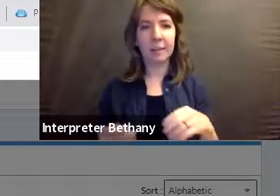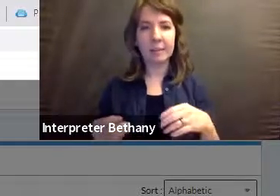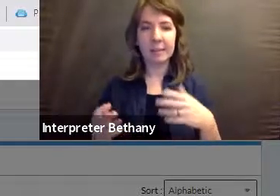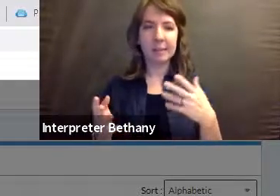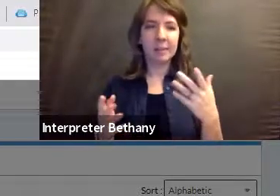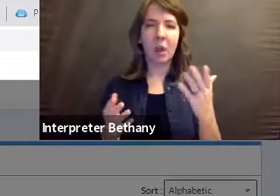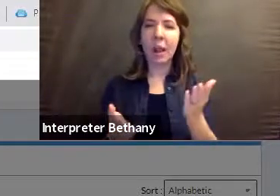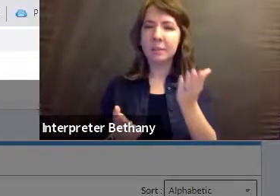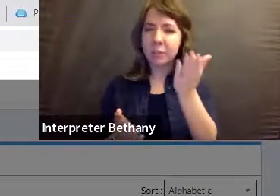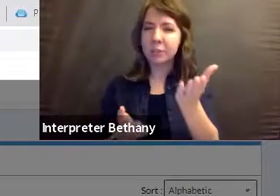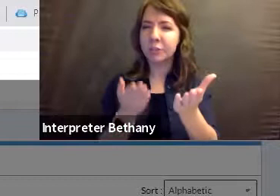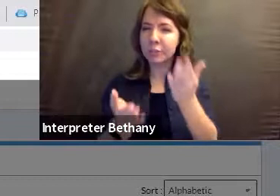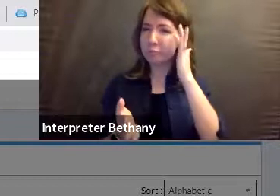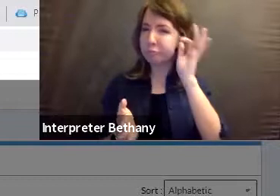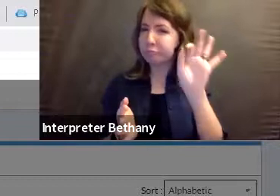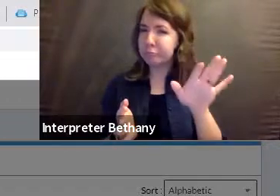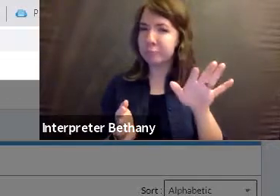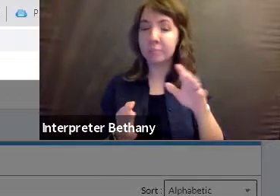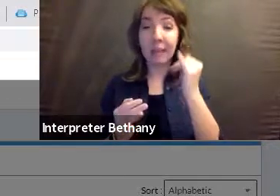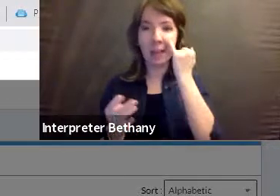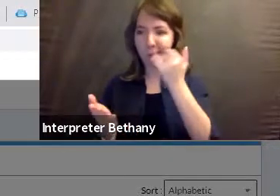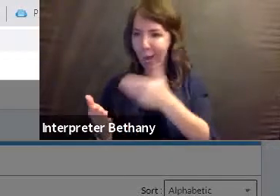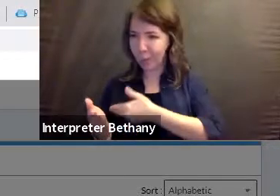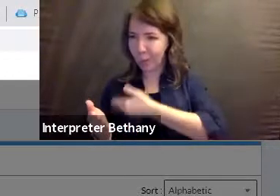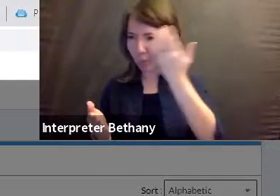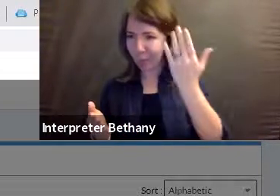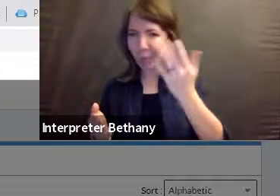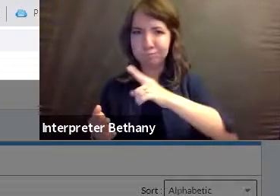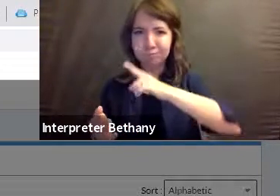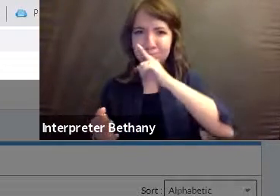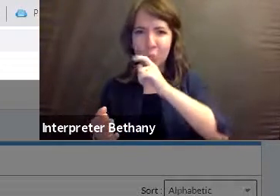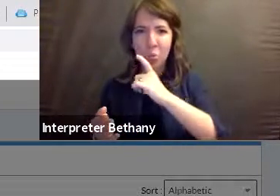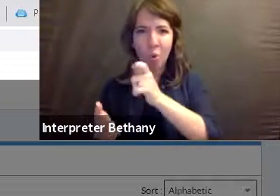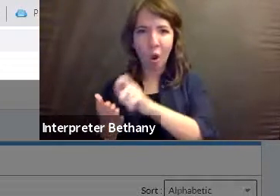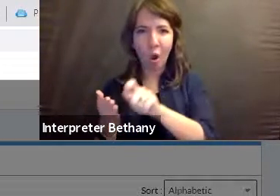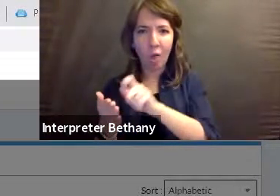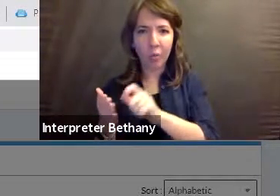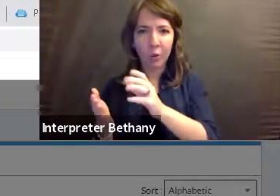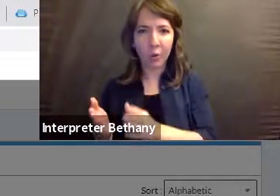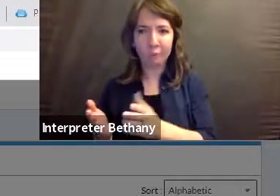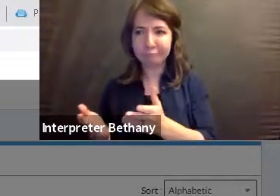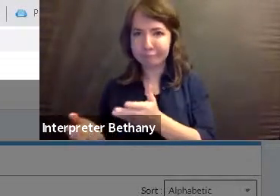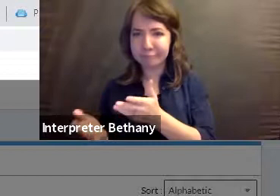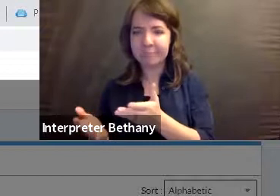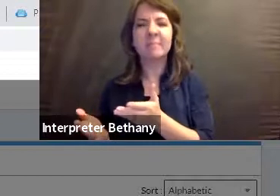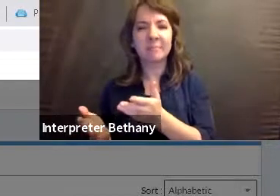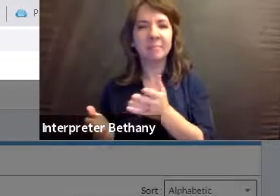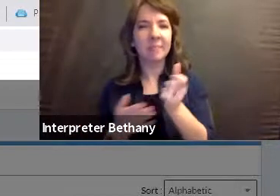Linda Kobashigawa: When there's no author, so sort of answers all of those some of those questions that might come up